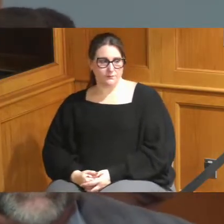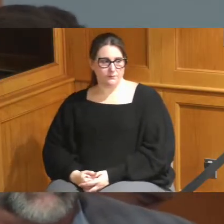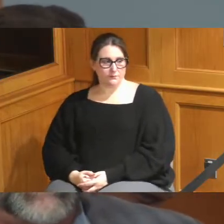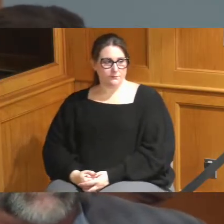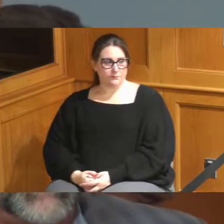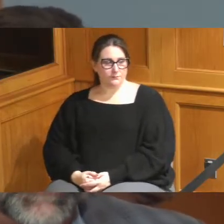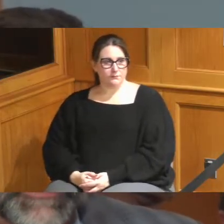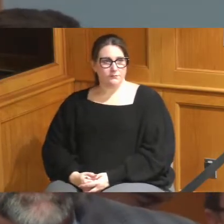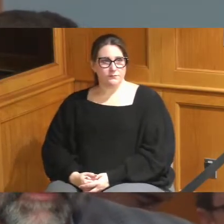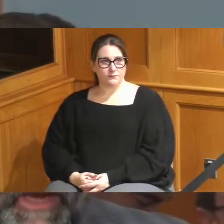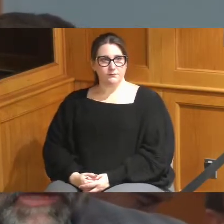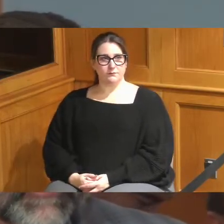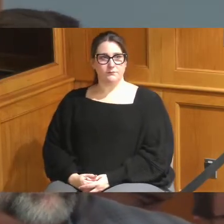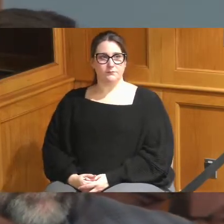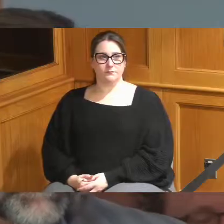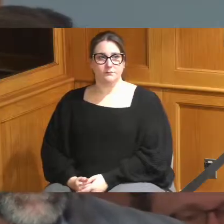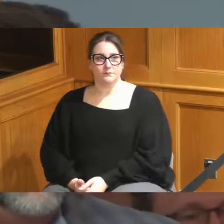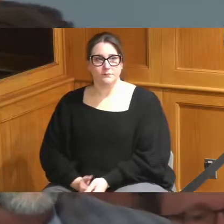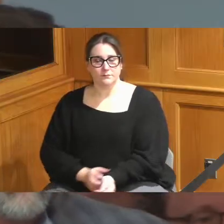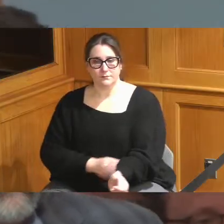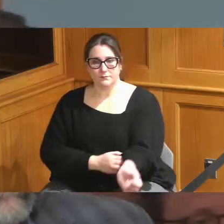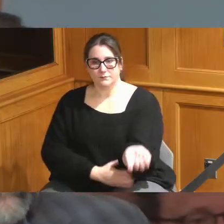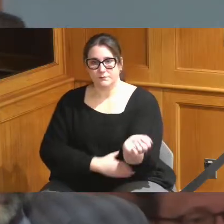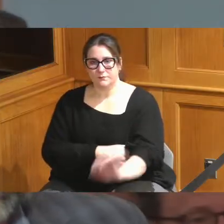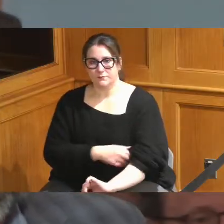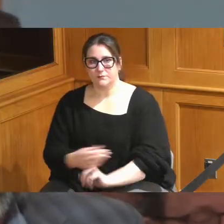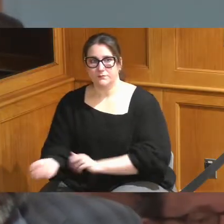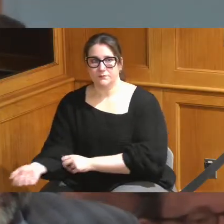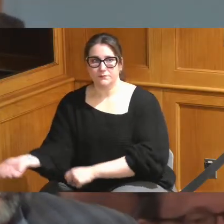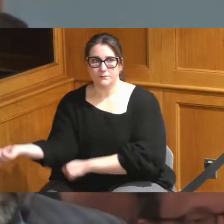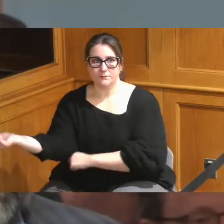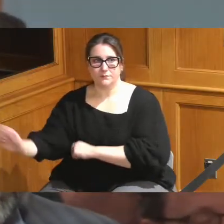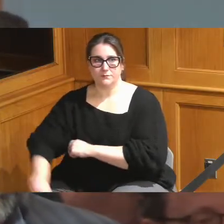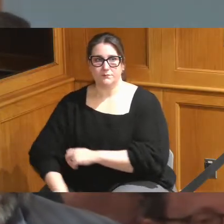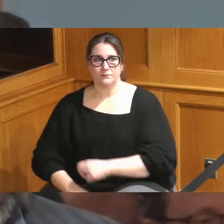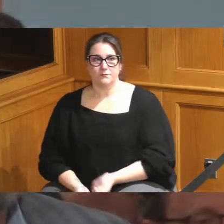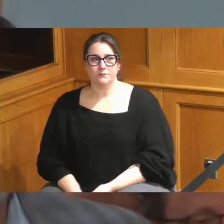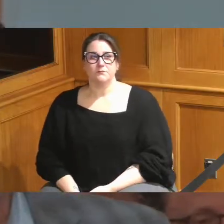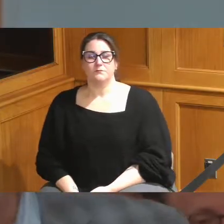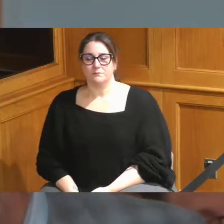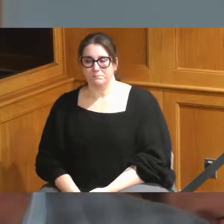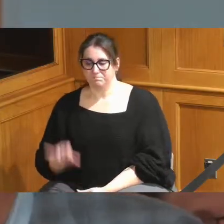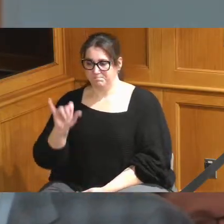Some of the existing blocks you do. That's right. Yeah. Okay. Yep. Okay. All right. Very good. Thank